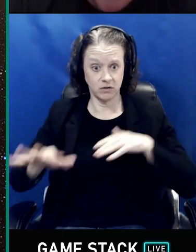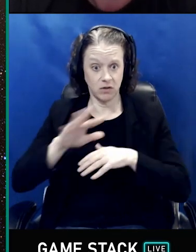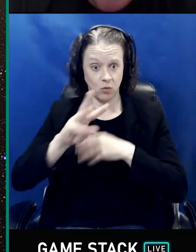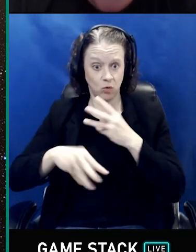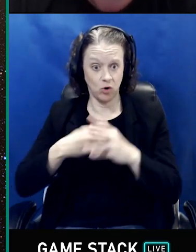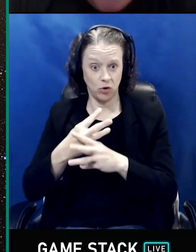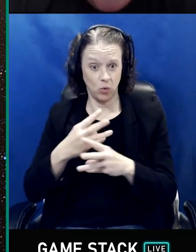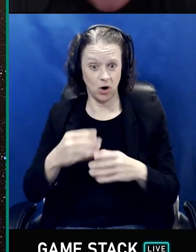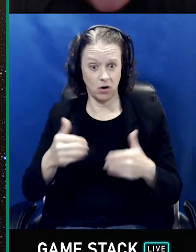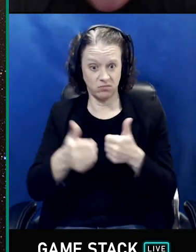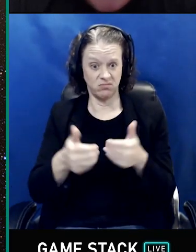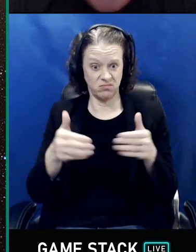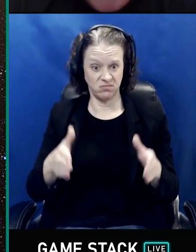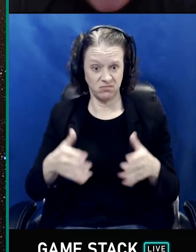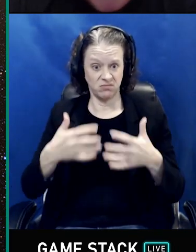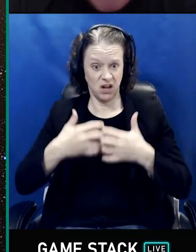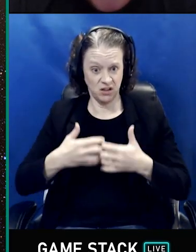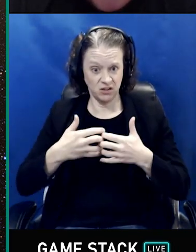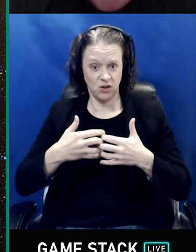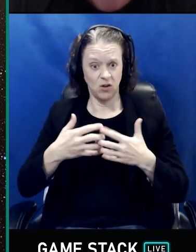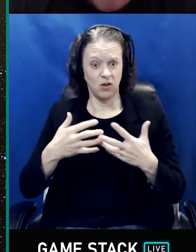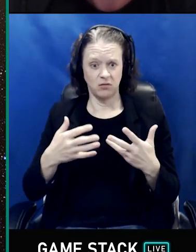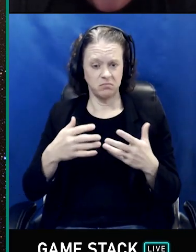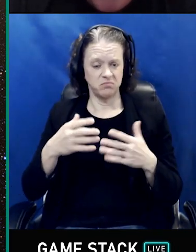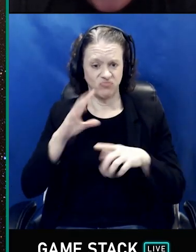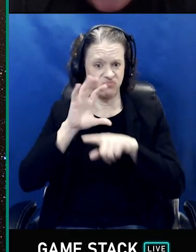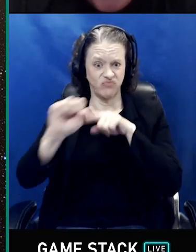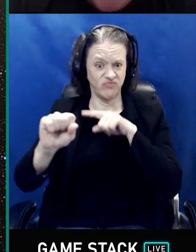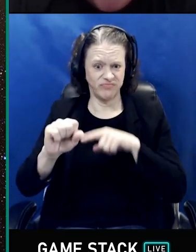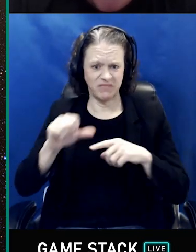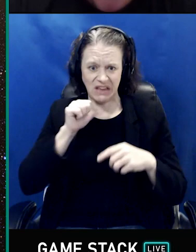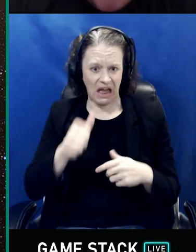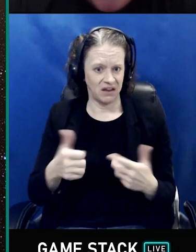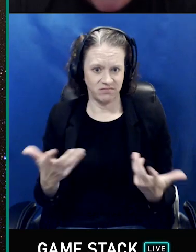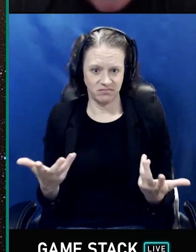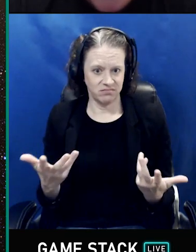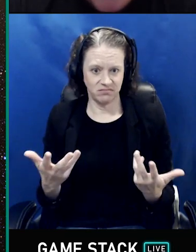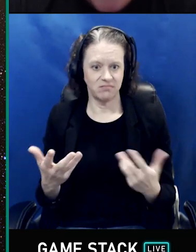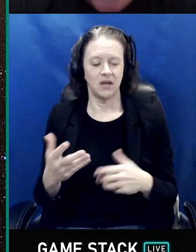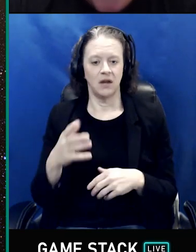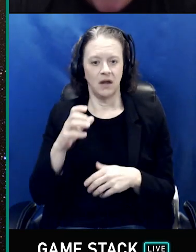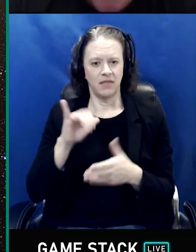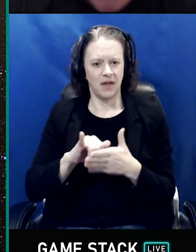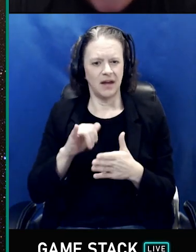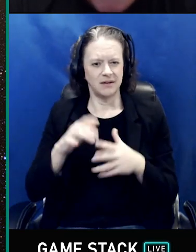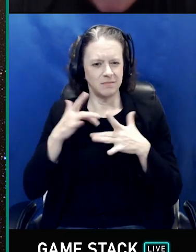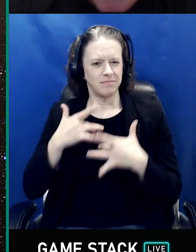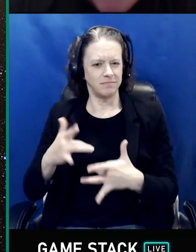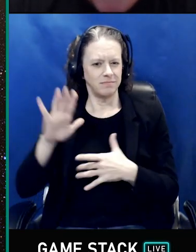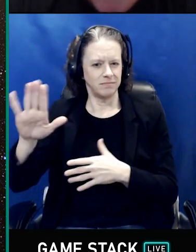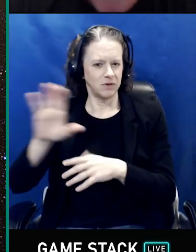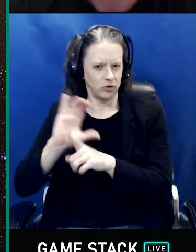This is in some part a cultural phenomenon, but also a result of the barrier to entry of traditional console gaming.